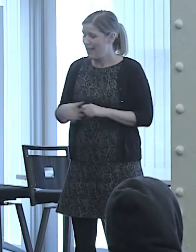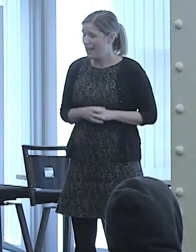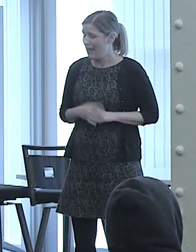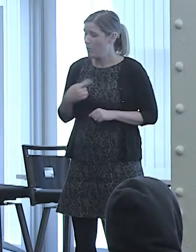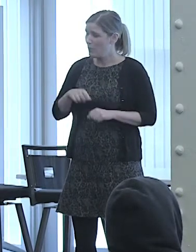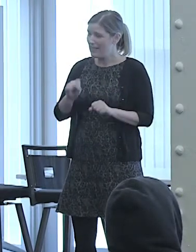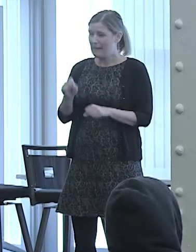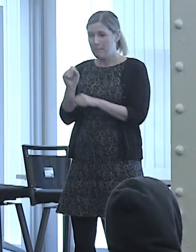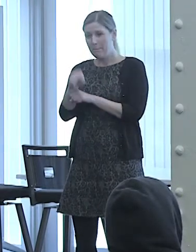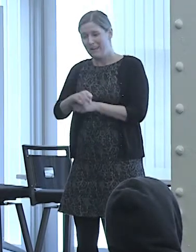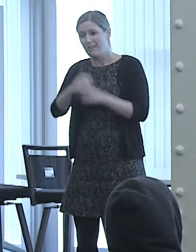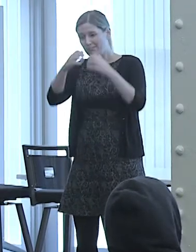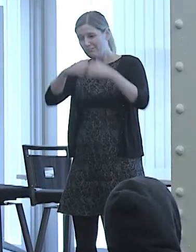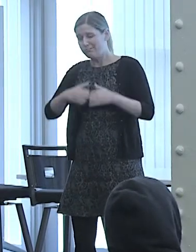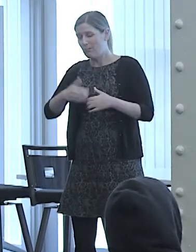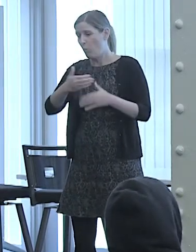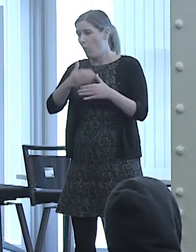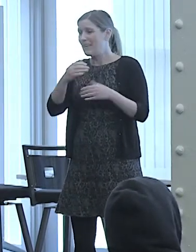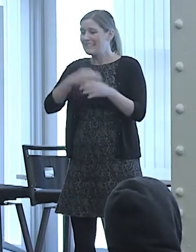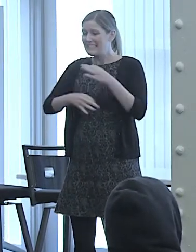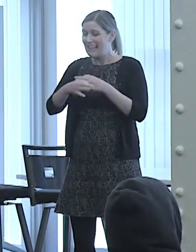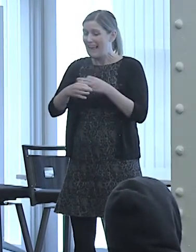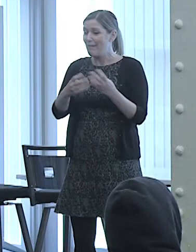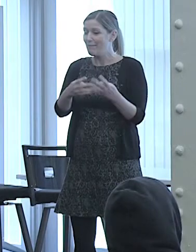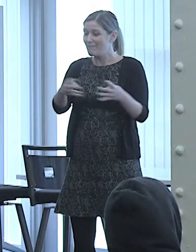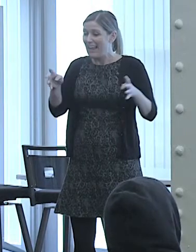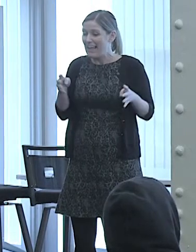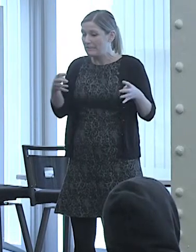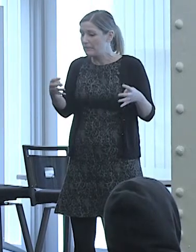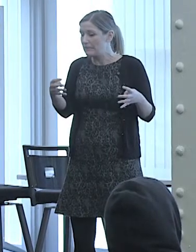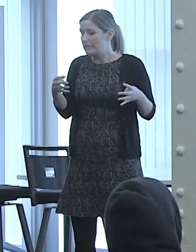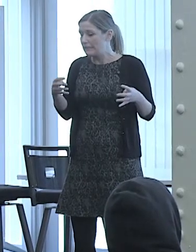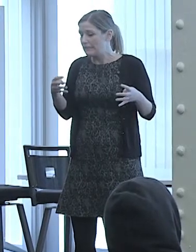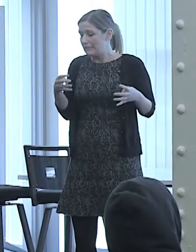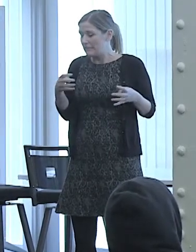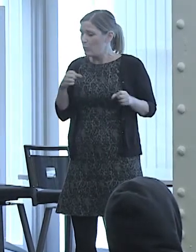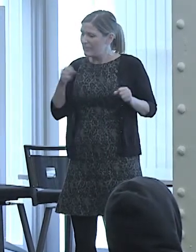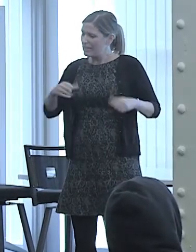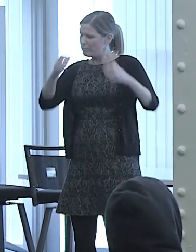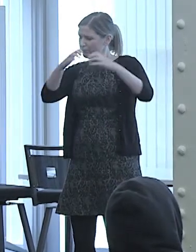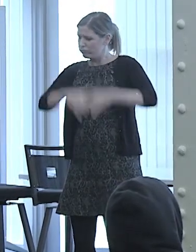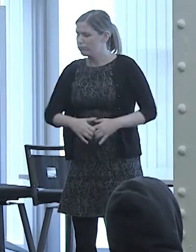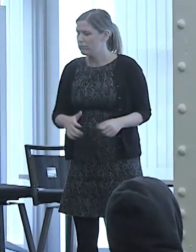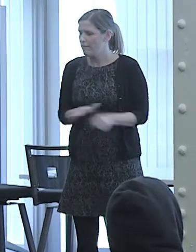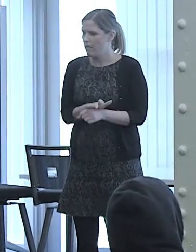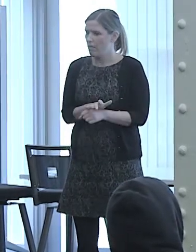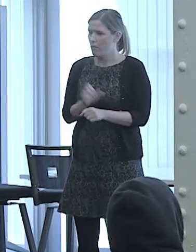instead of just moving the fence a few inches over. We can bring everybody in, we can take down